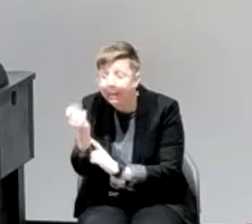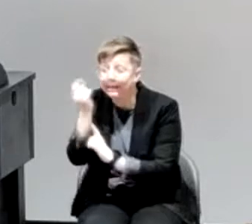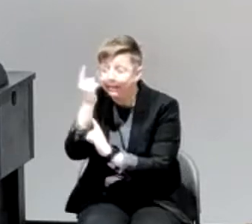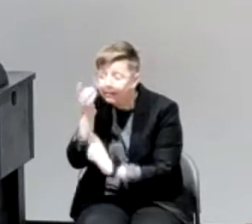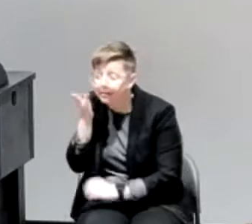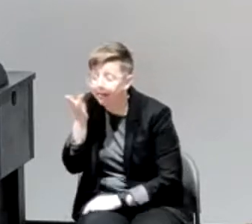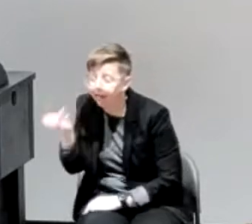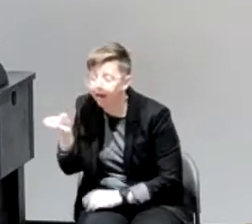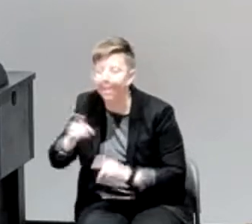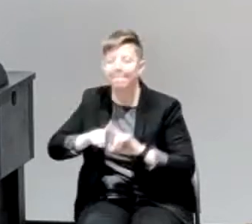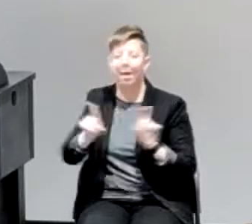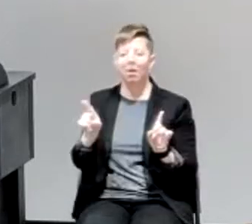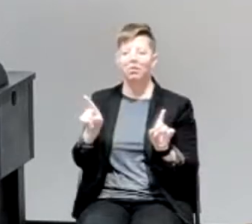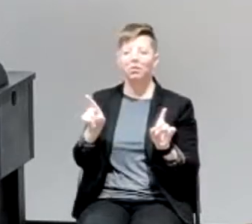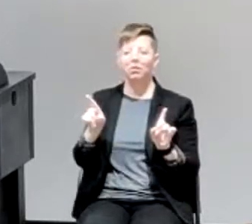I know that.